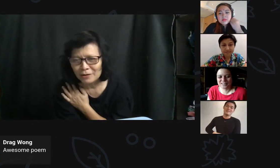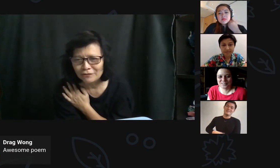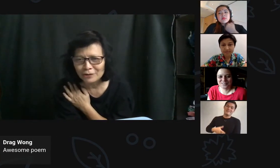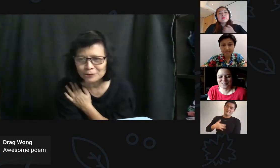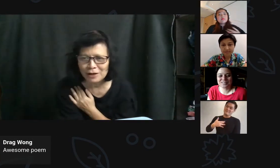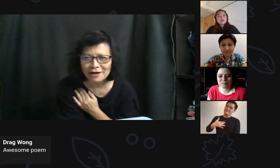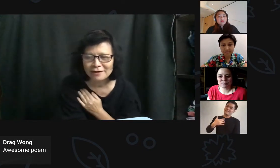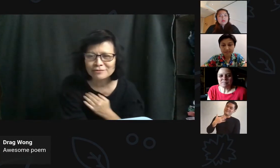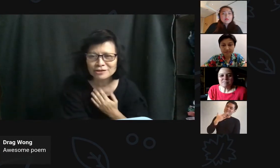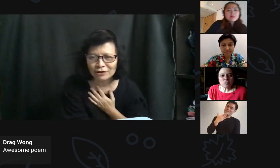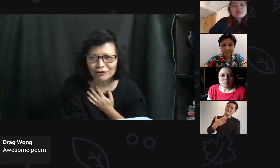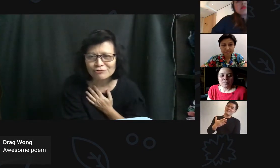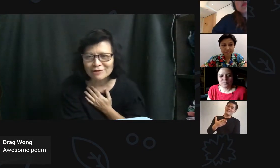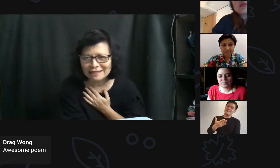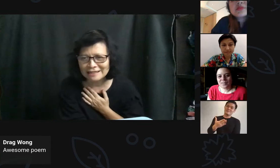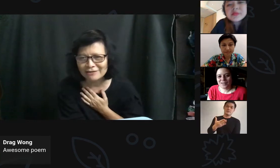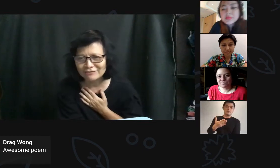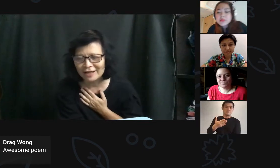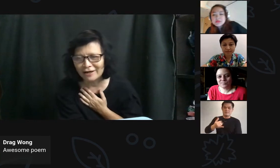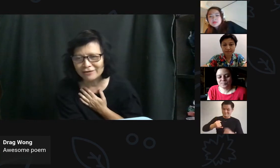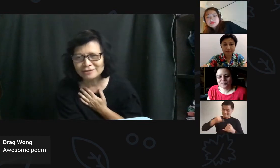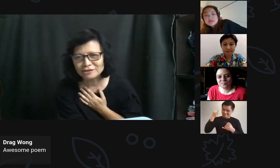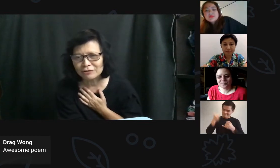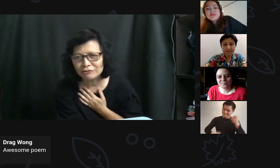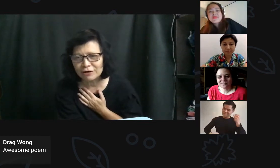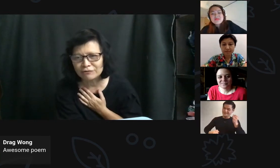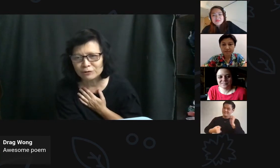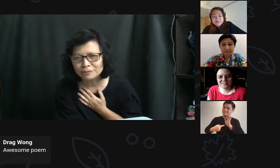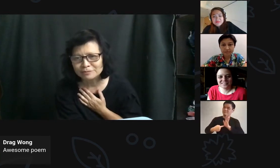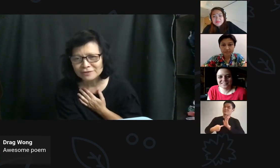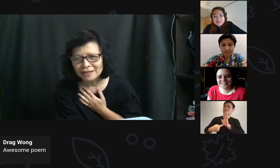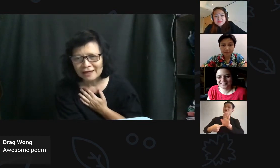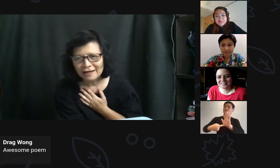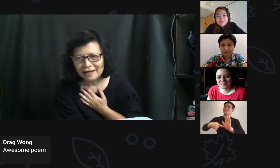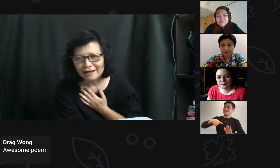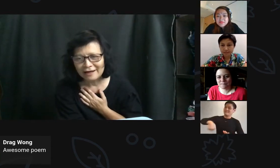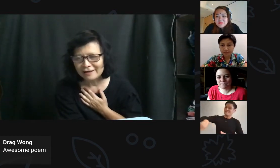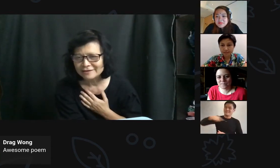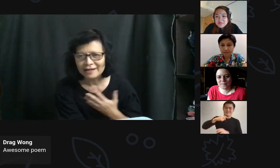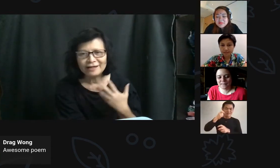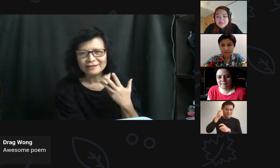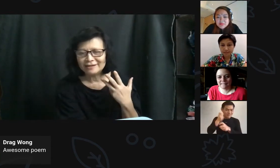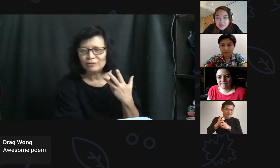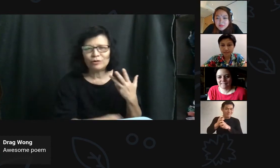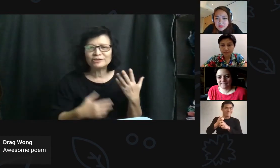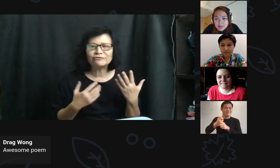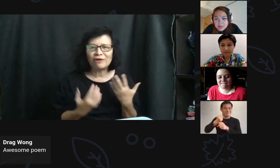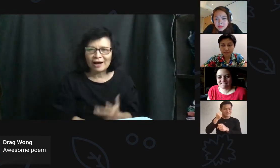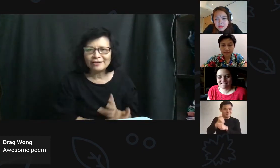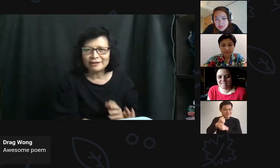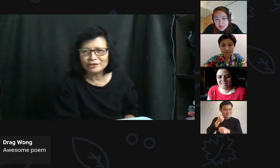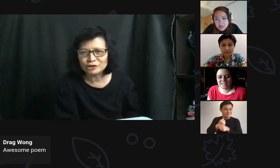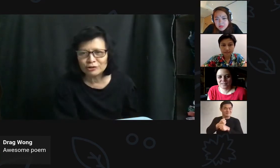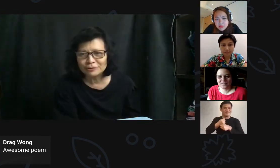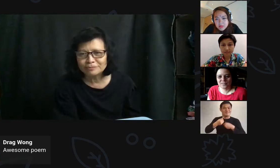Phew, I am so relieved now and so grateful that it was finally shown.